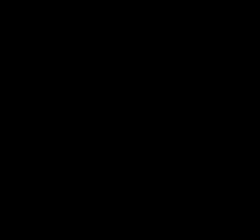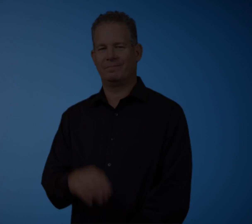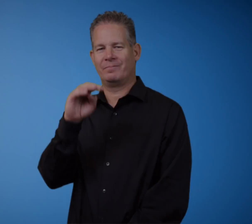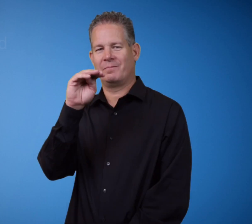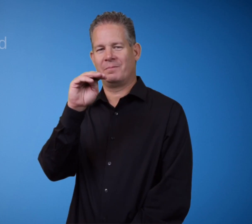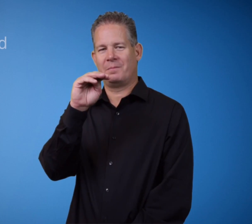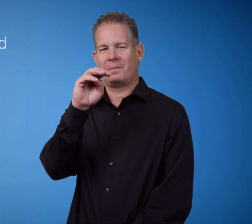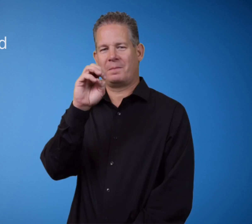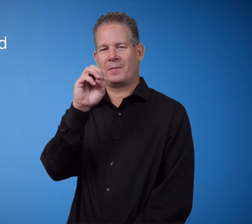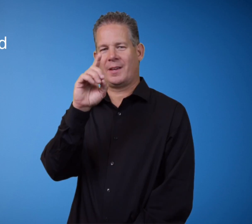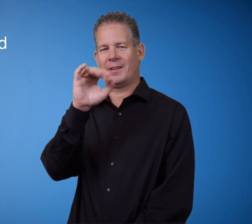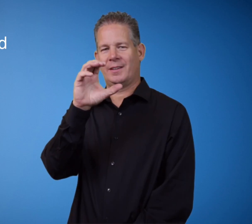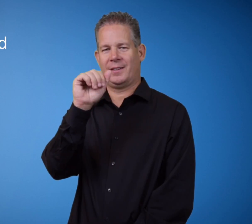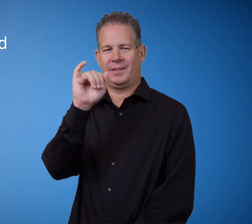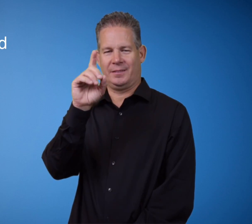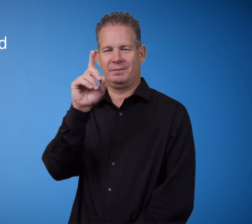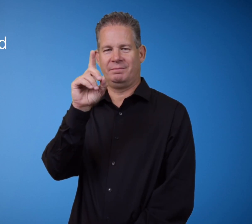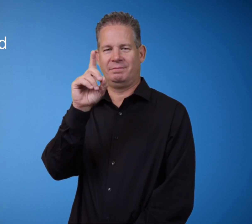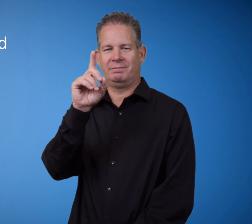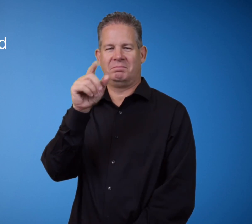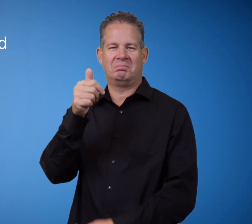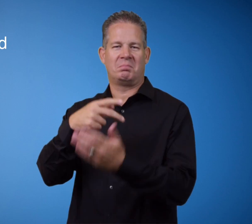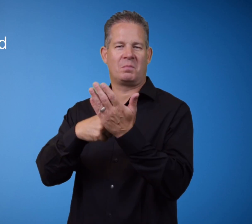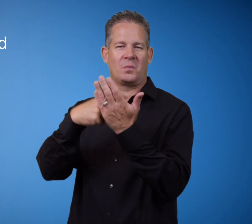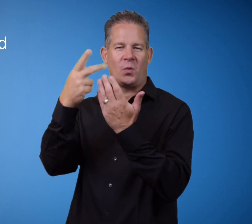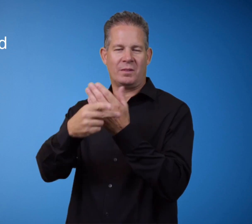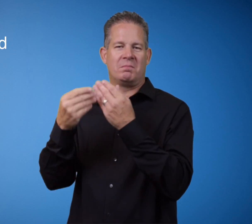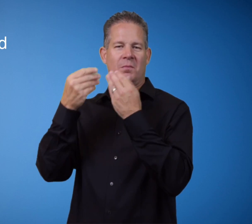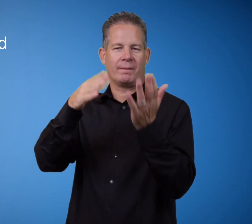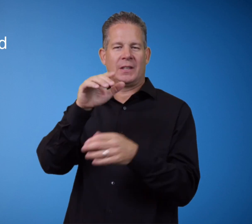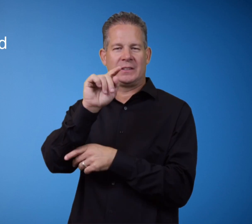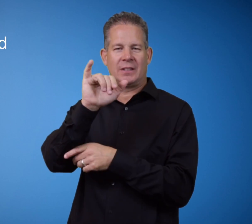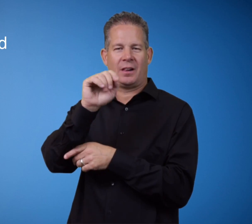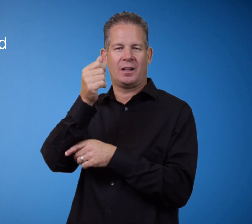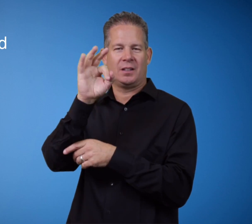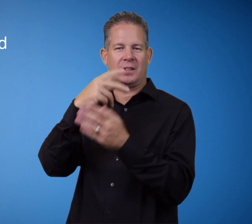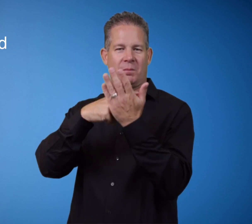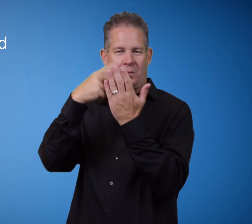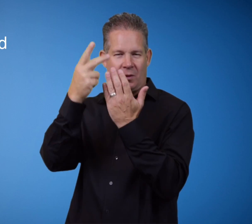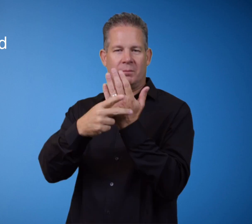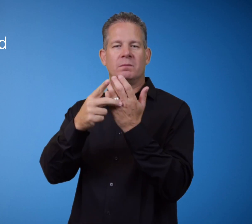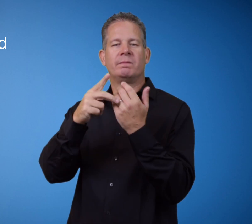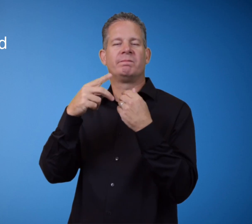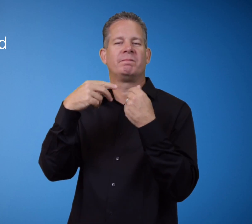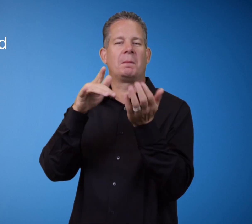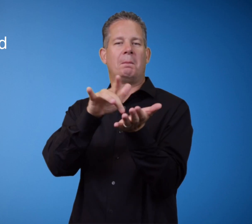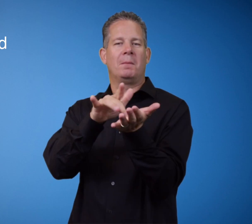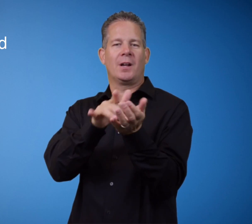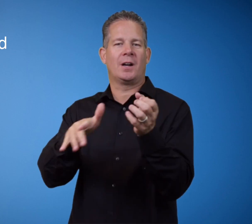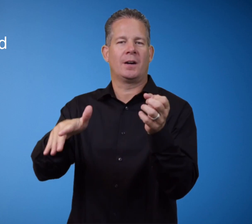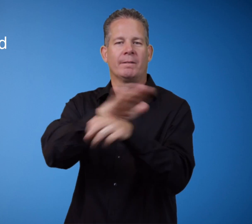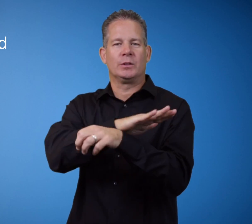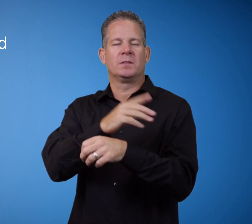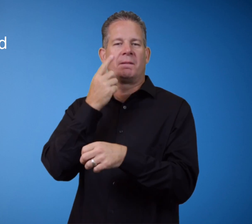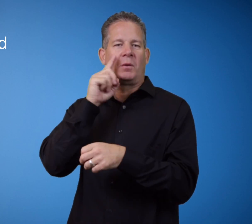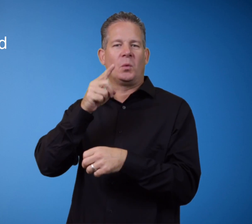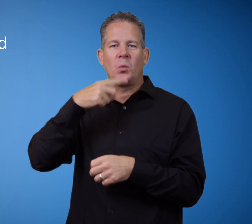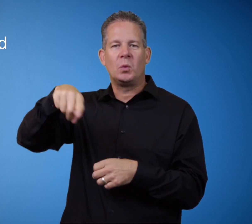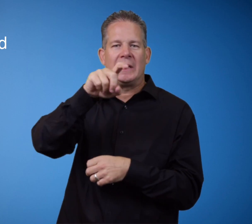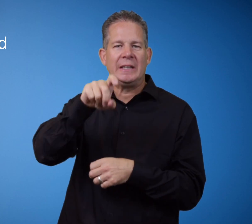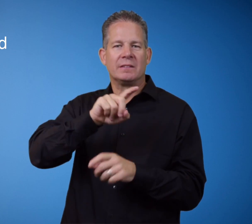Medicaid. Medicaid is a Title 19 program that provides medical coverage for those who are